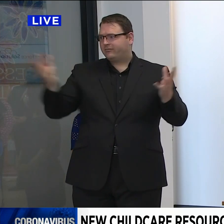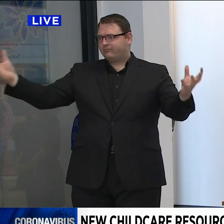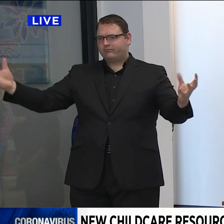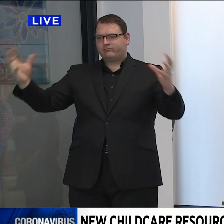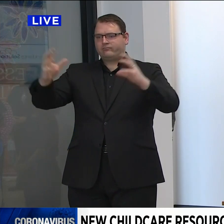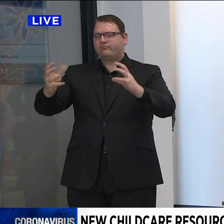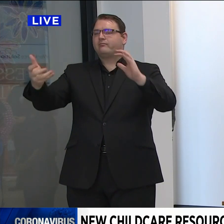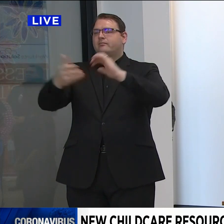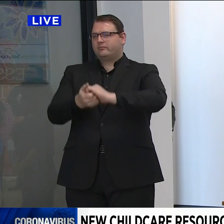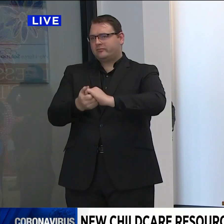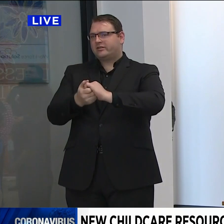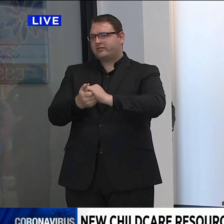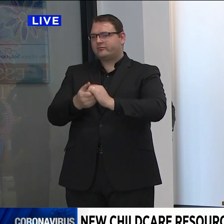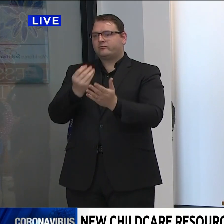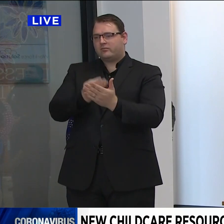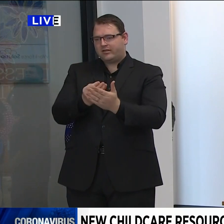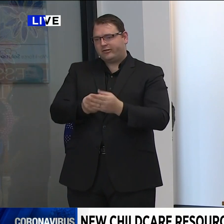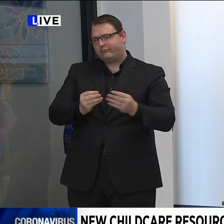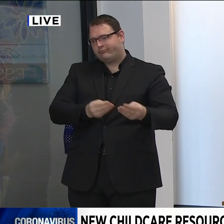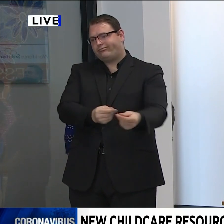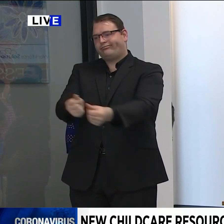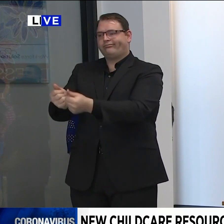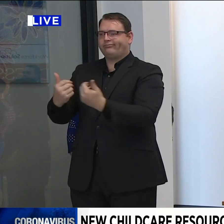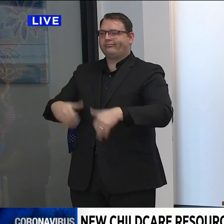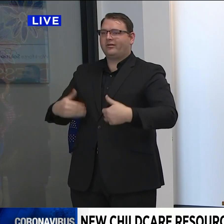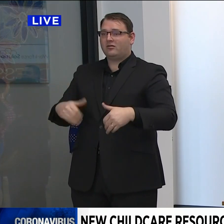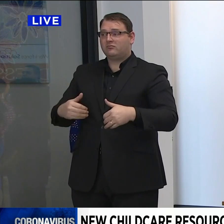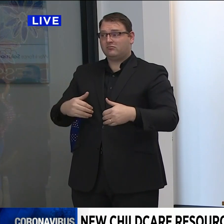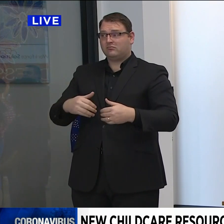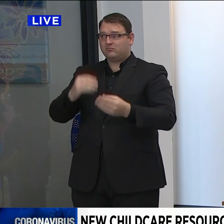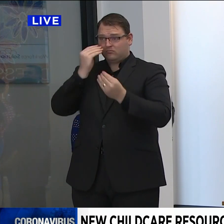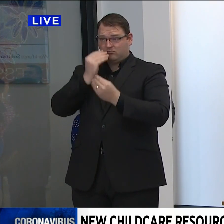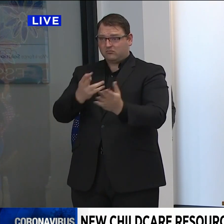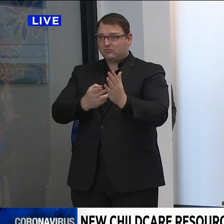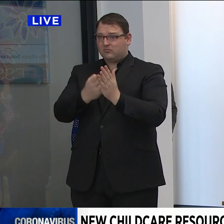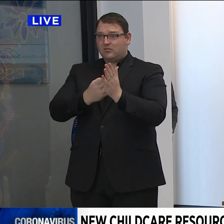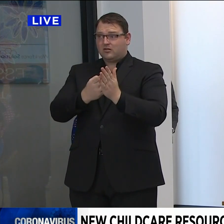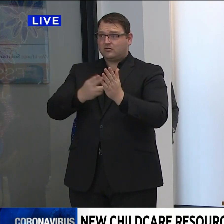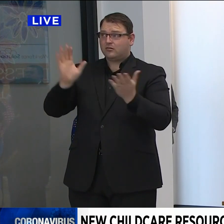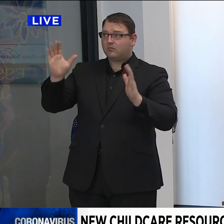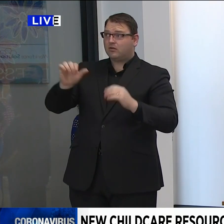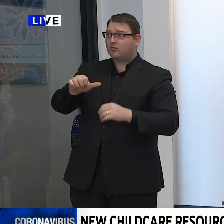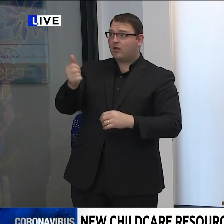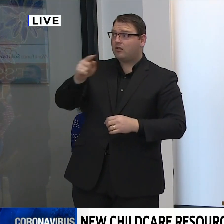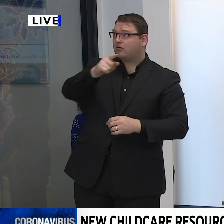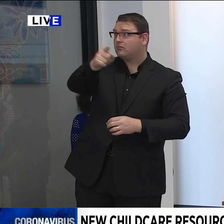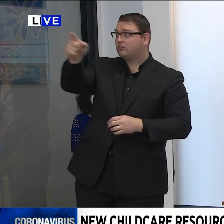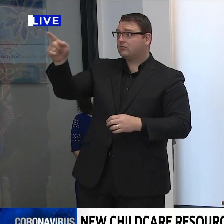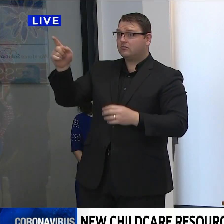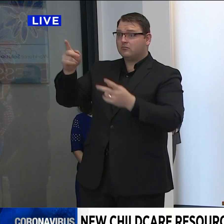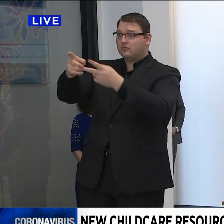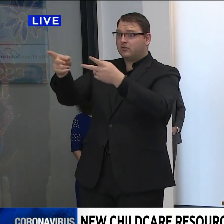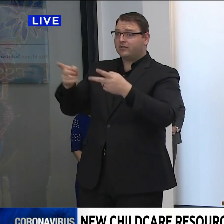I want to thank the nonprofit and philanthropic nonprofit and philanthropic leaders we have come together leaders we have come together to support quality child care. to support quality child care. Well, we central workers